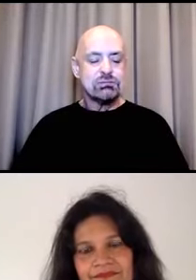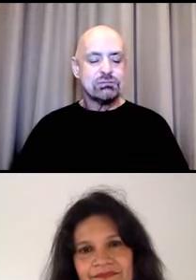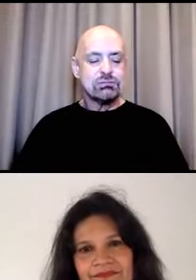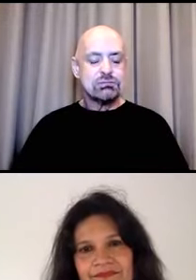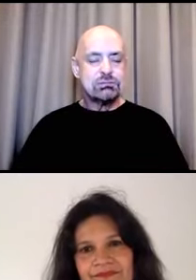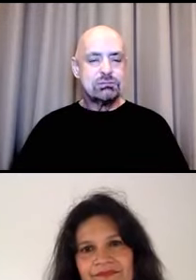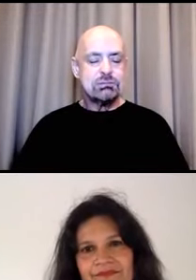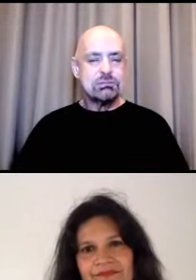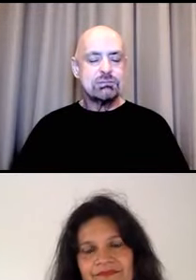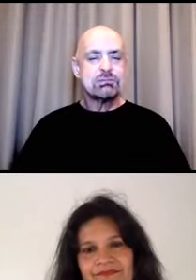the informational structure